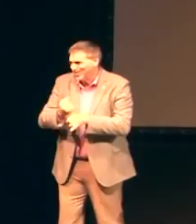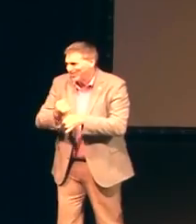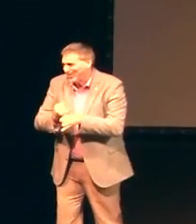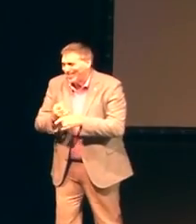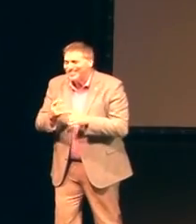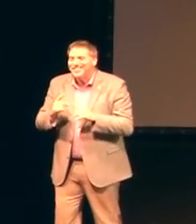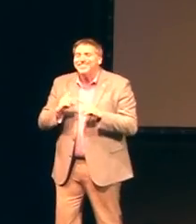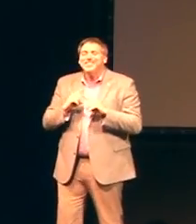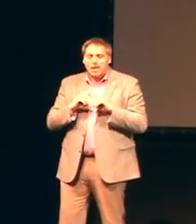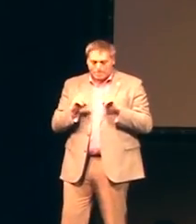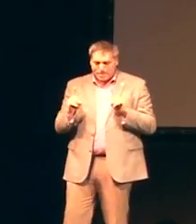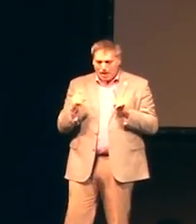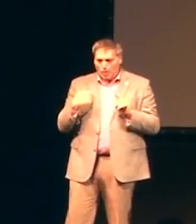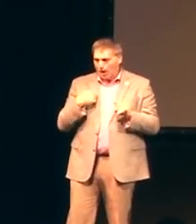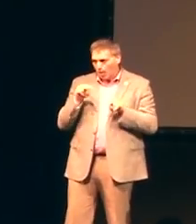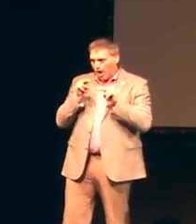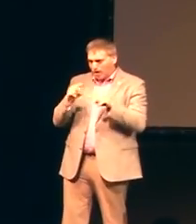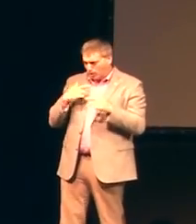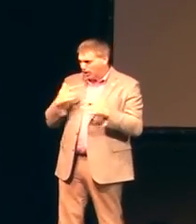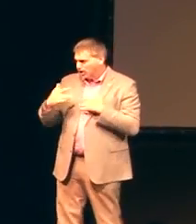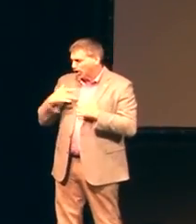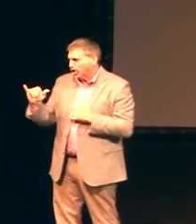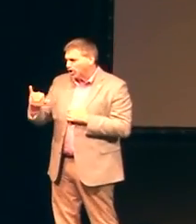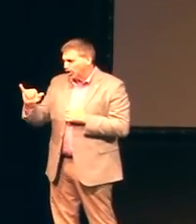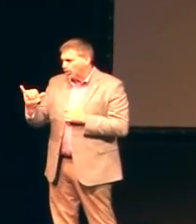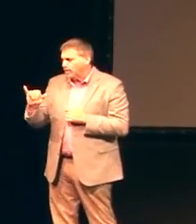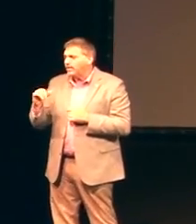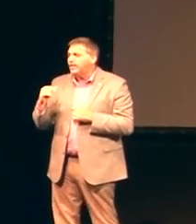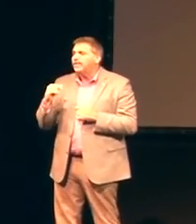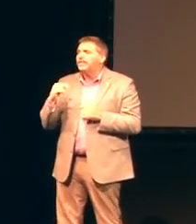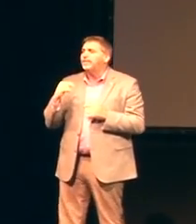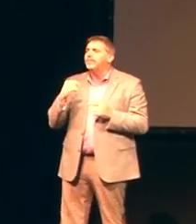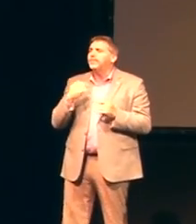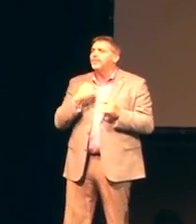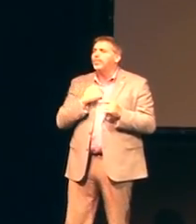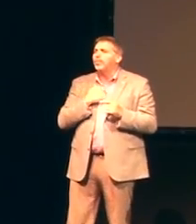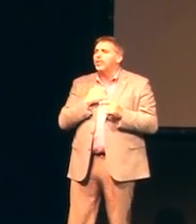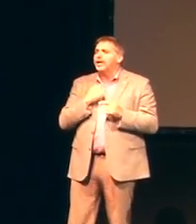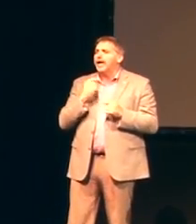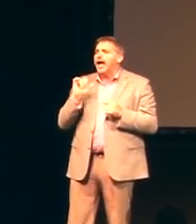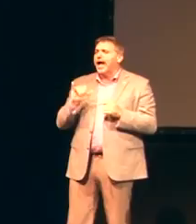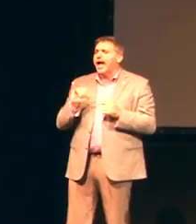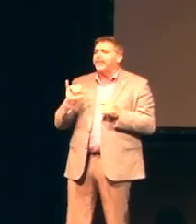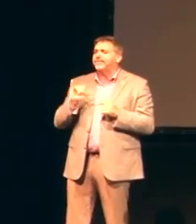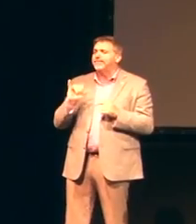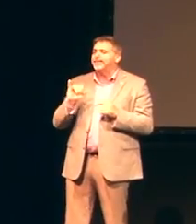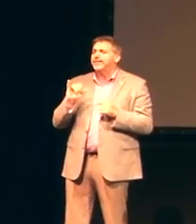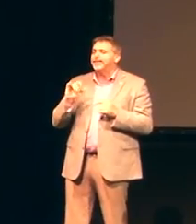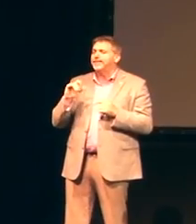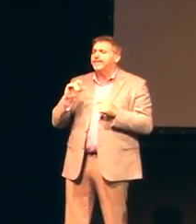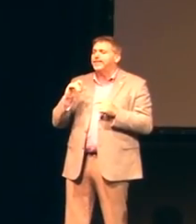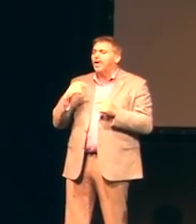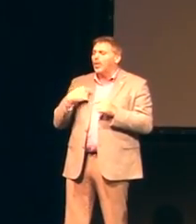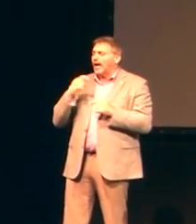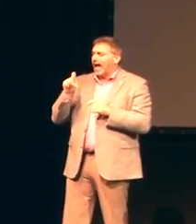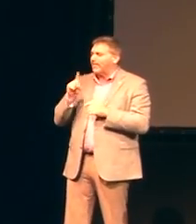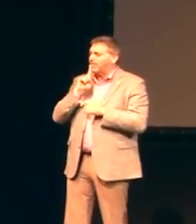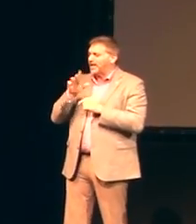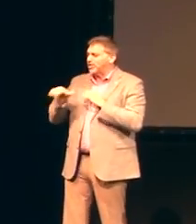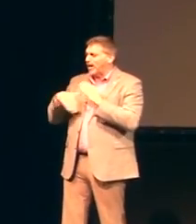do that. We don't control that school. But we are monitoring, we are concerned about it. And